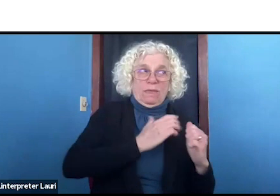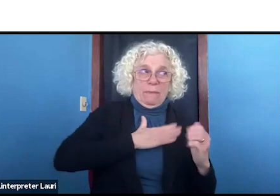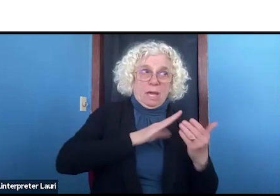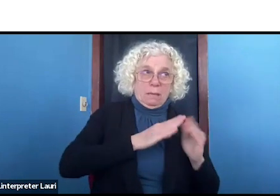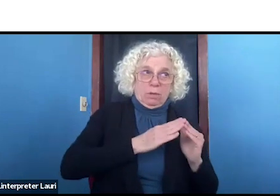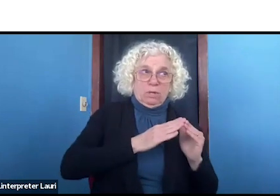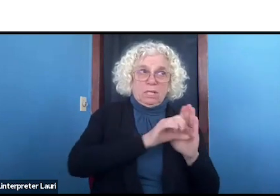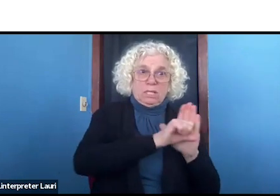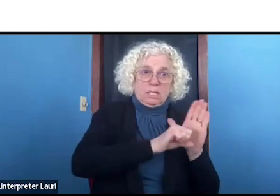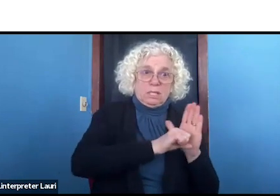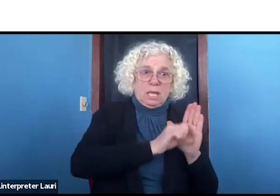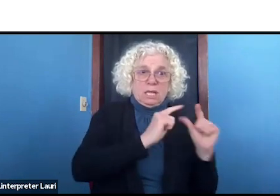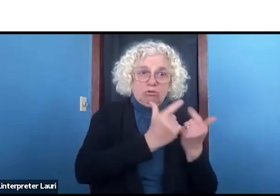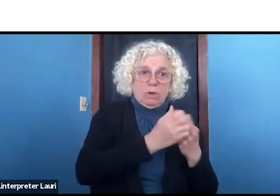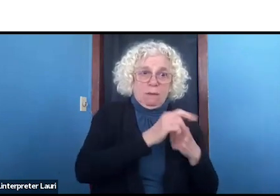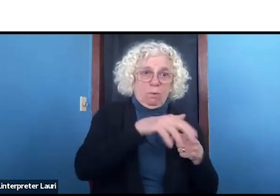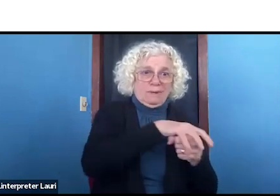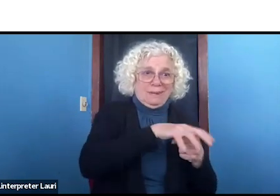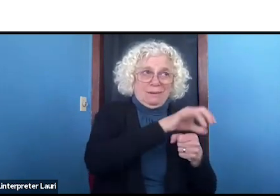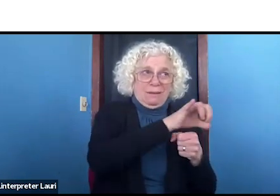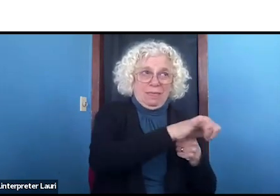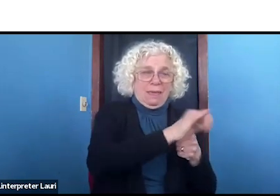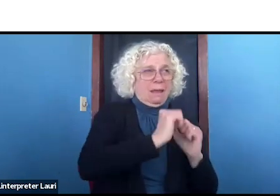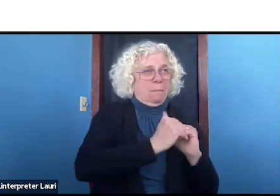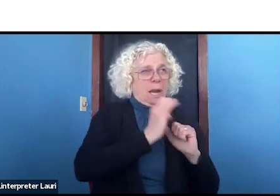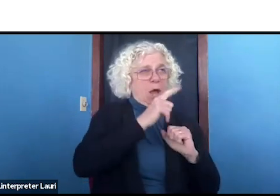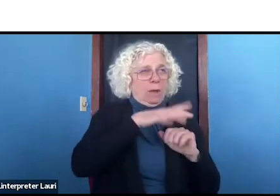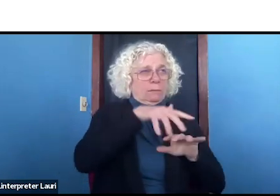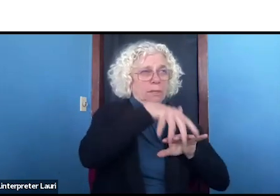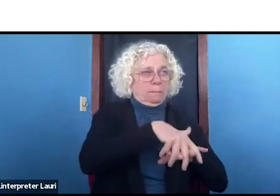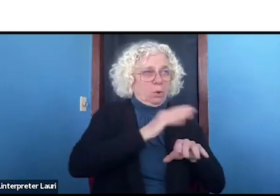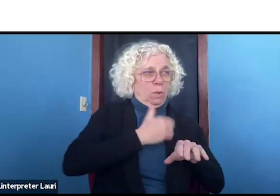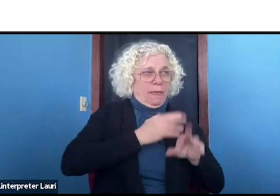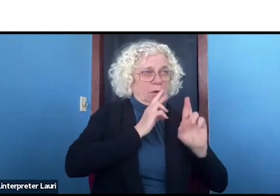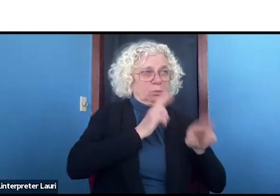tribe or territory about embedding equity in your crisis response system.